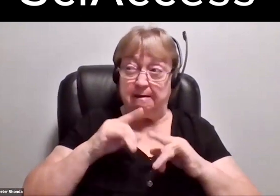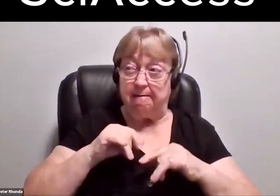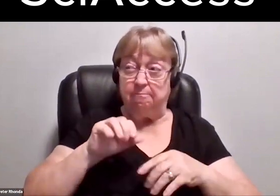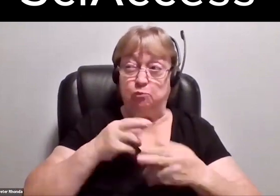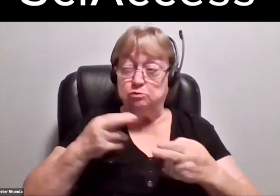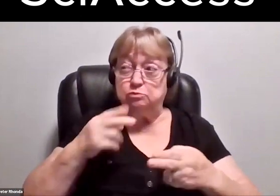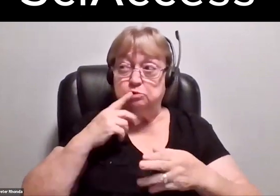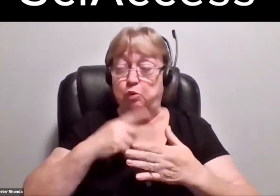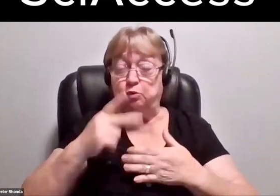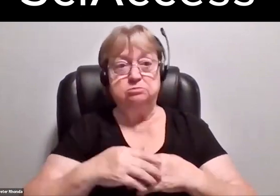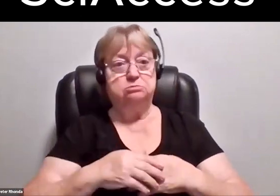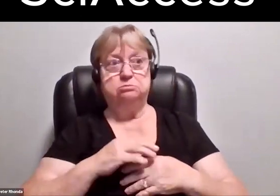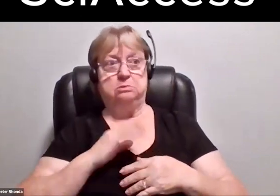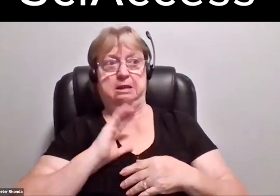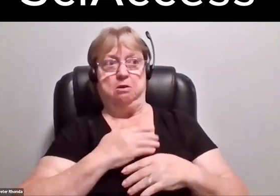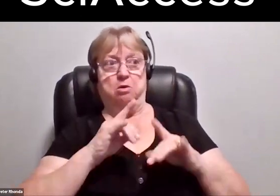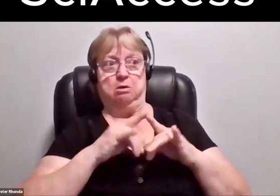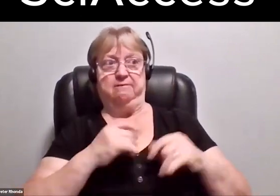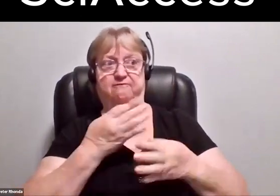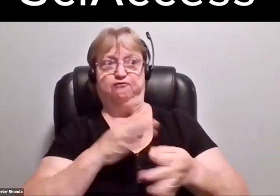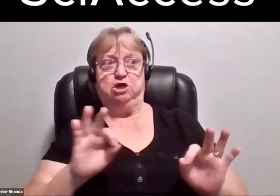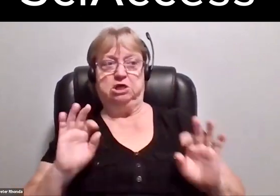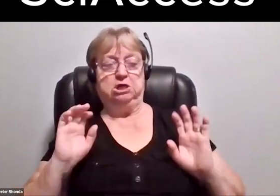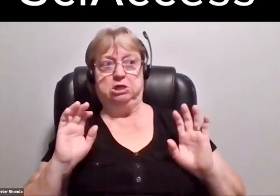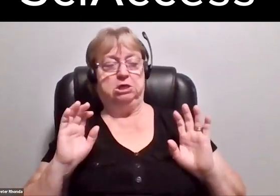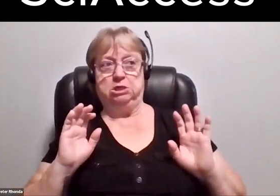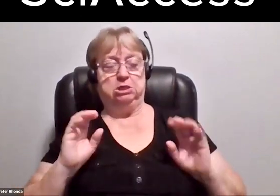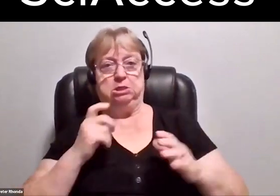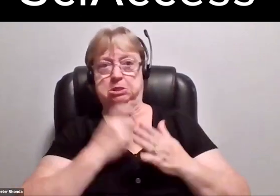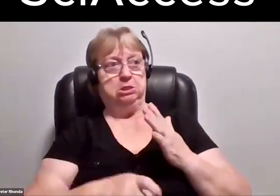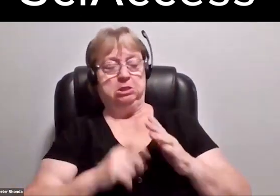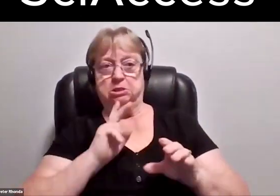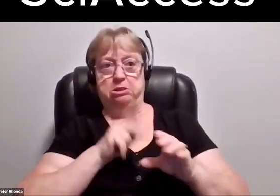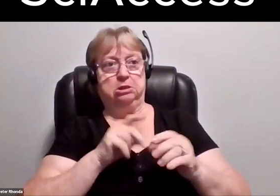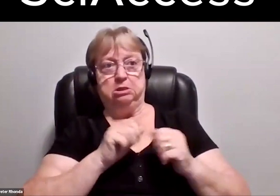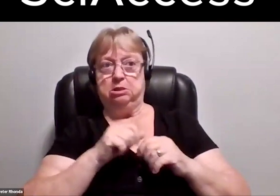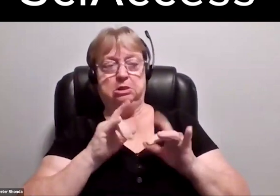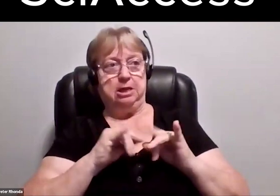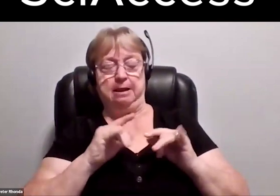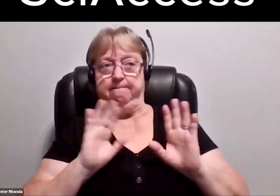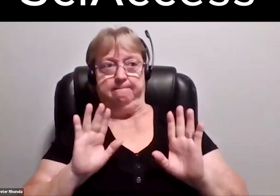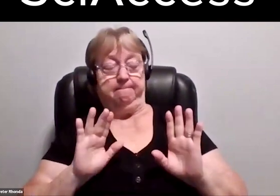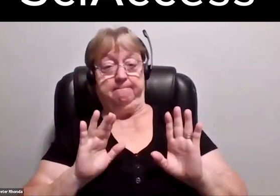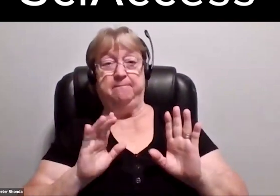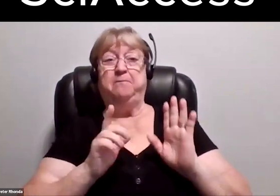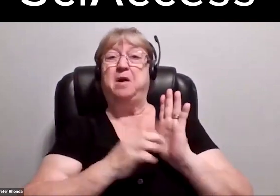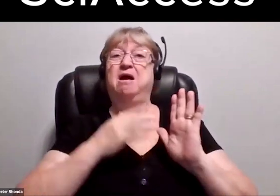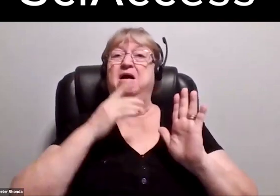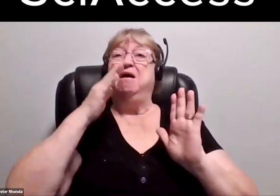Our camp is free. There's no cost. -There you go. There's no cost to participate in our camp. Every once in a while, depending on the state agency,